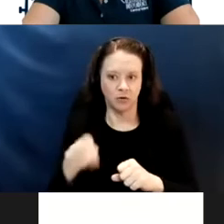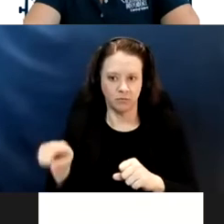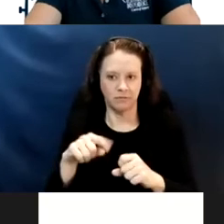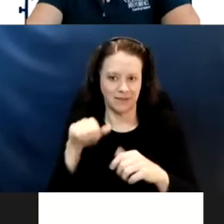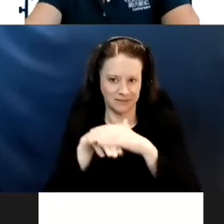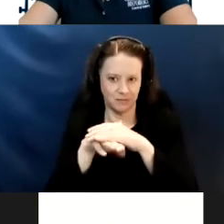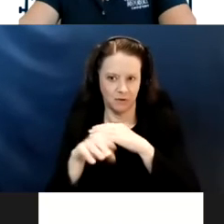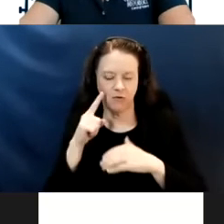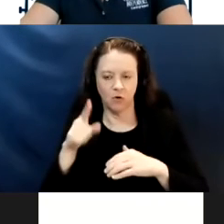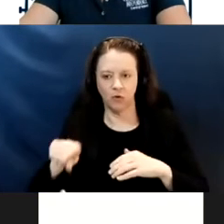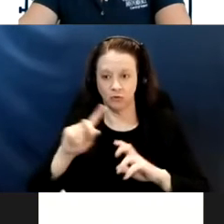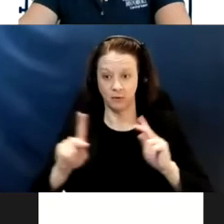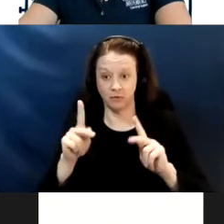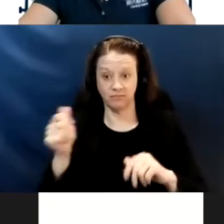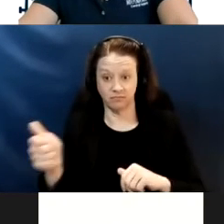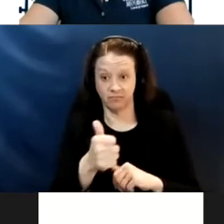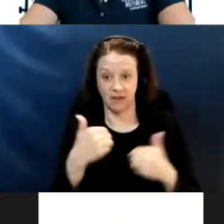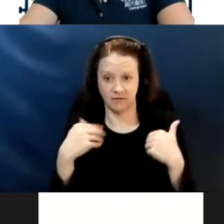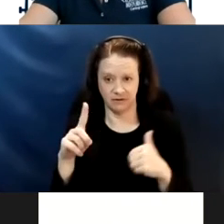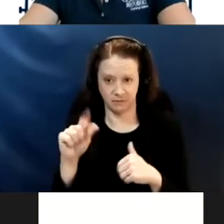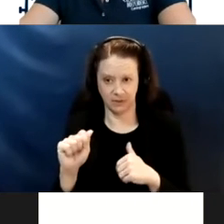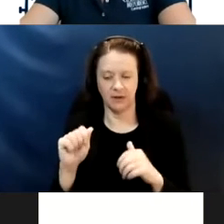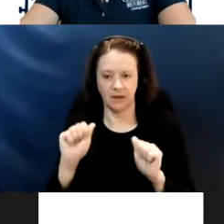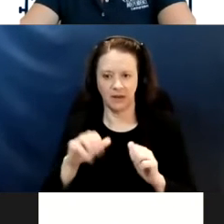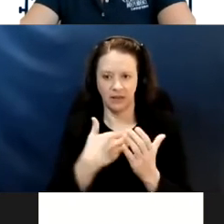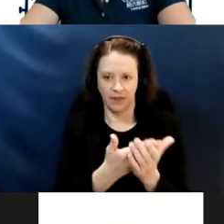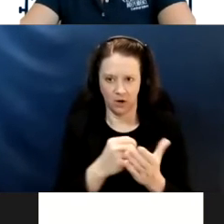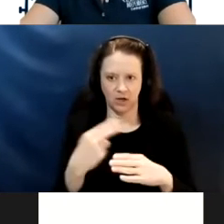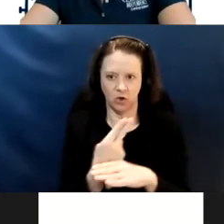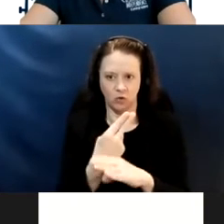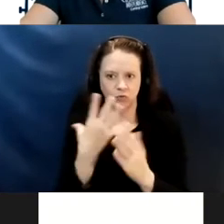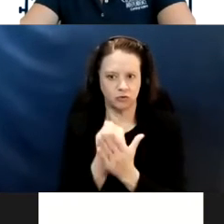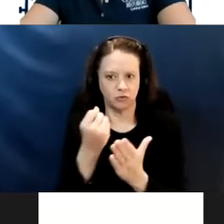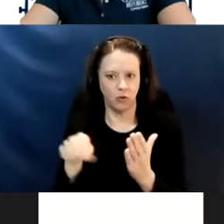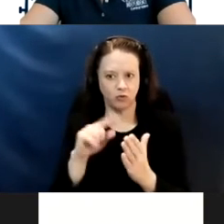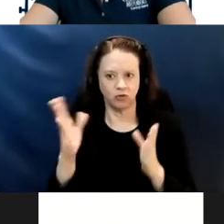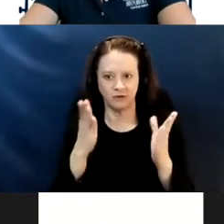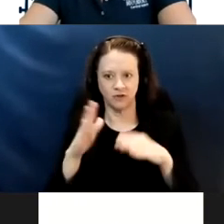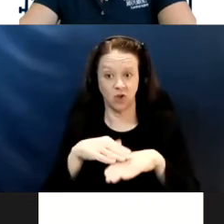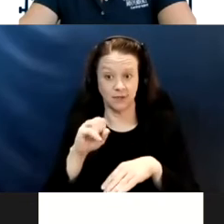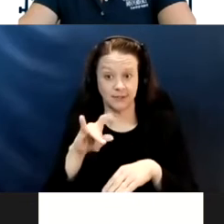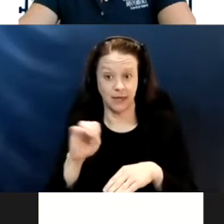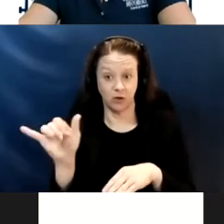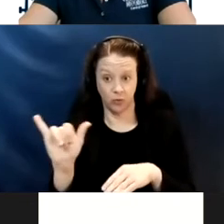for those who have disabilities to be able to get there and to use those services on that site as well. We're also partnering